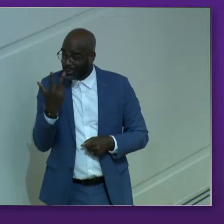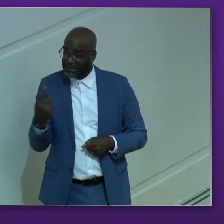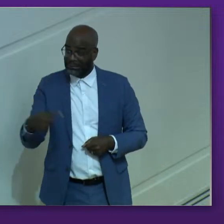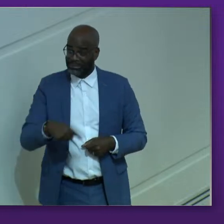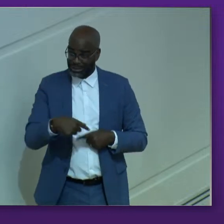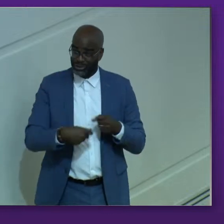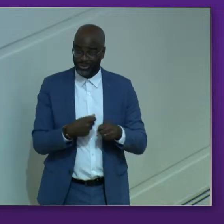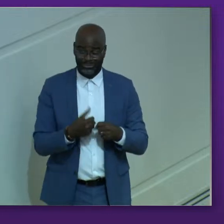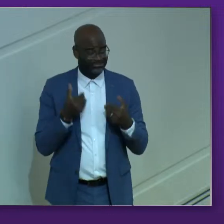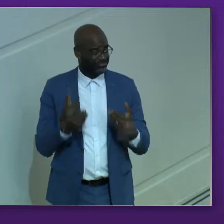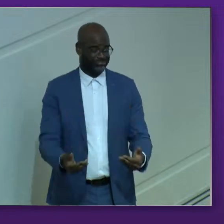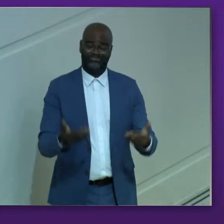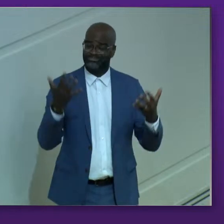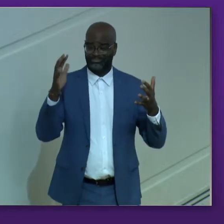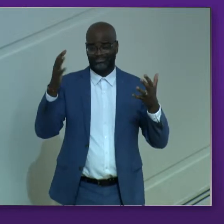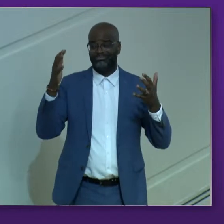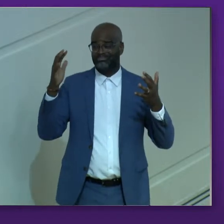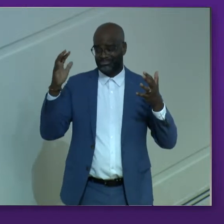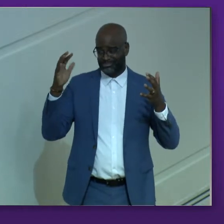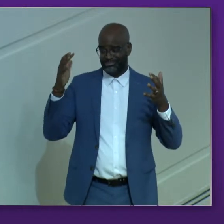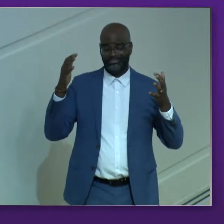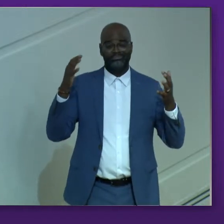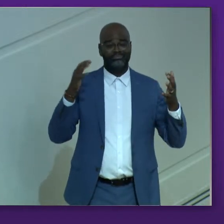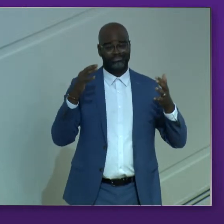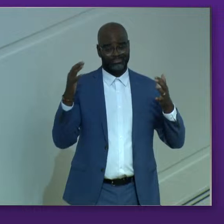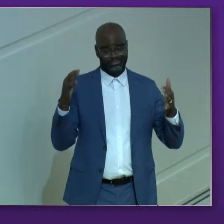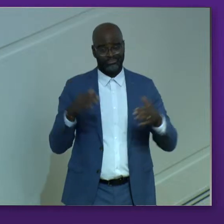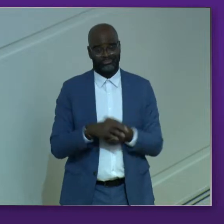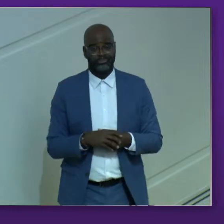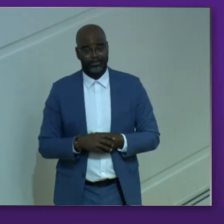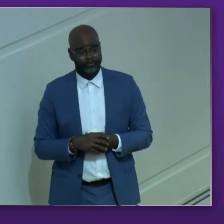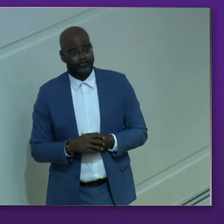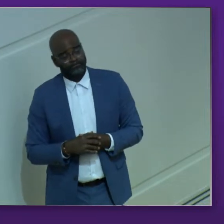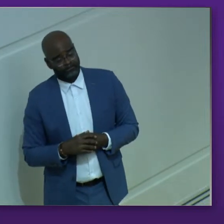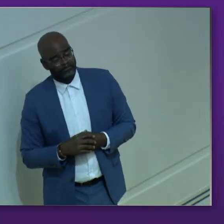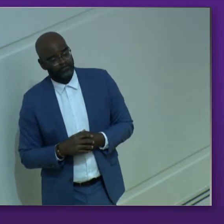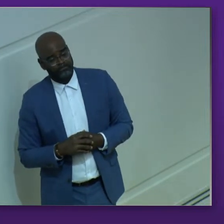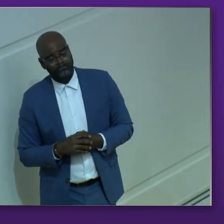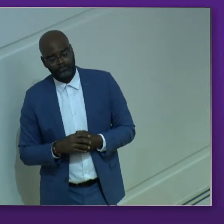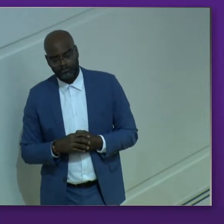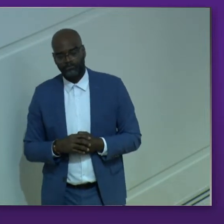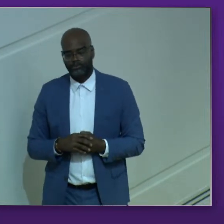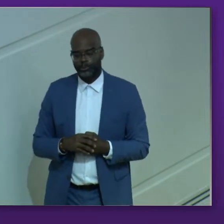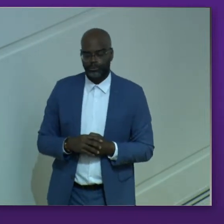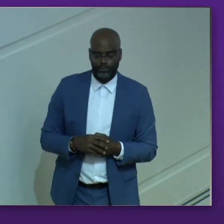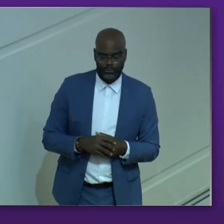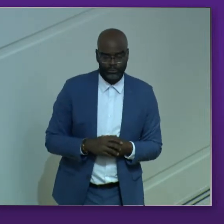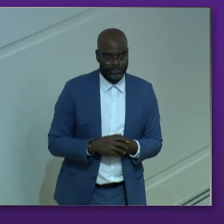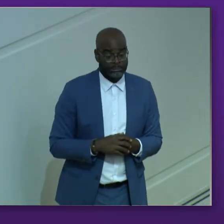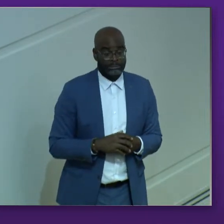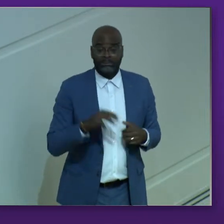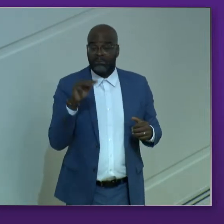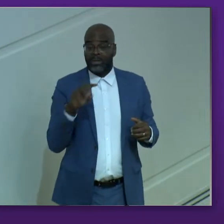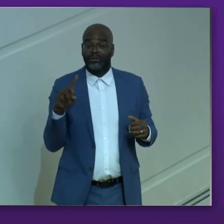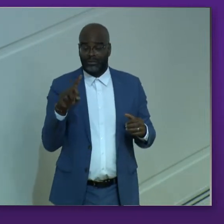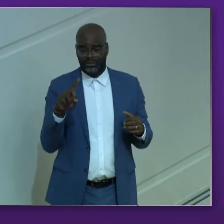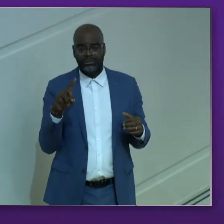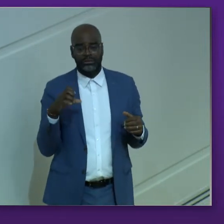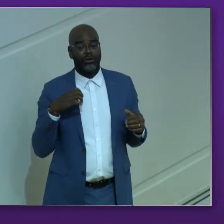PHYSICS CAME FISHER ALONE. THAT DOESN'T DESERVE A ROUND OF APPLAUSE CAN WE PLEASE?